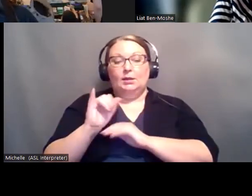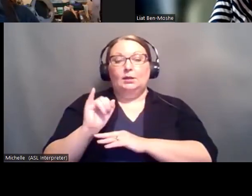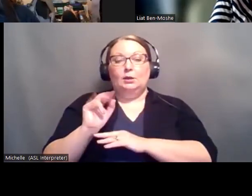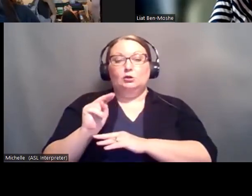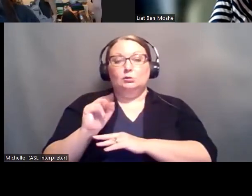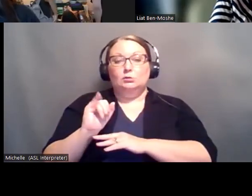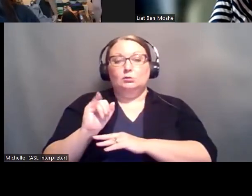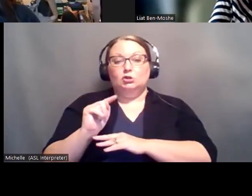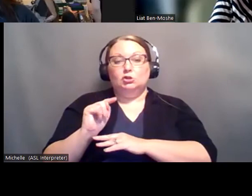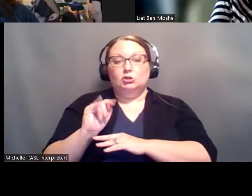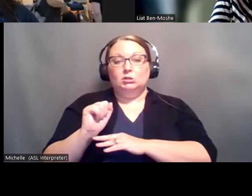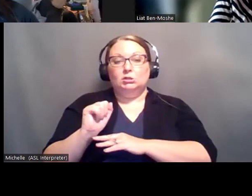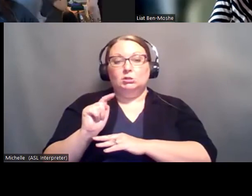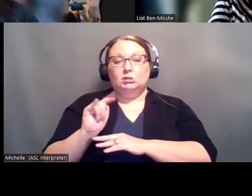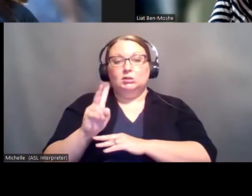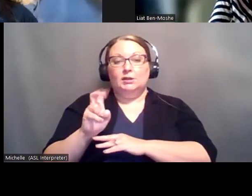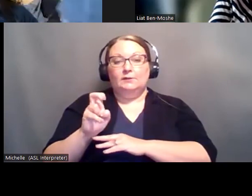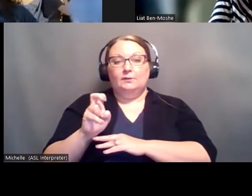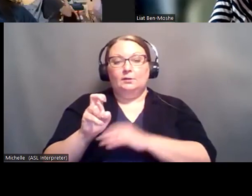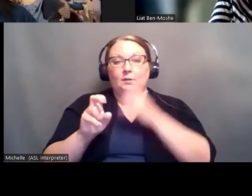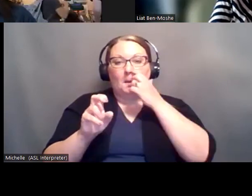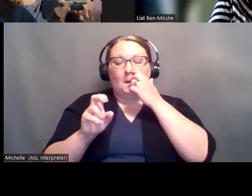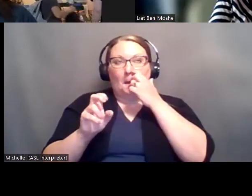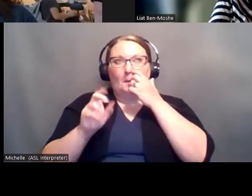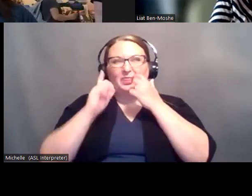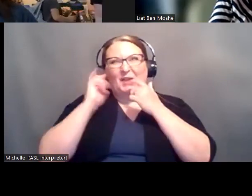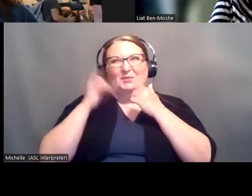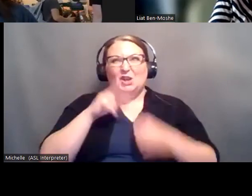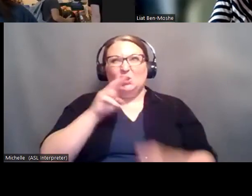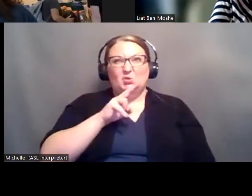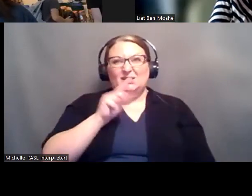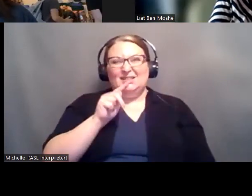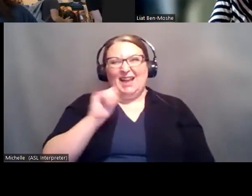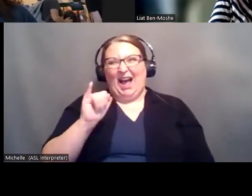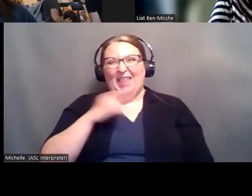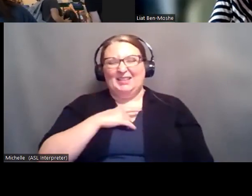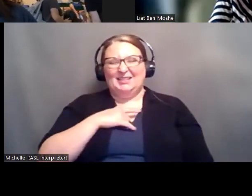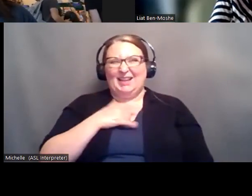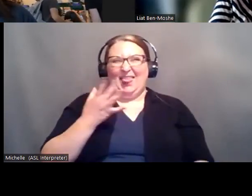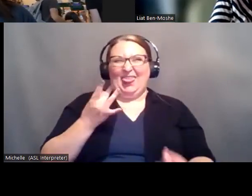We were concerned that it sounded like UTI and that that was kind of an icky idiomatic parallel.